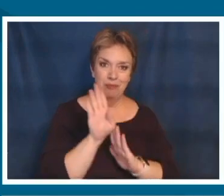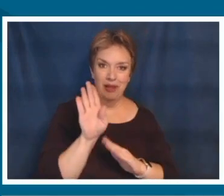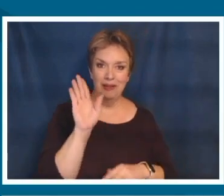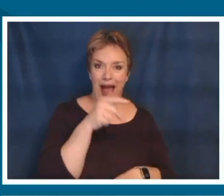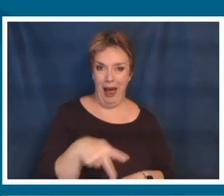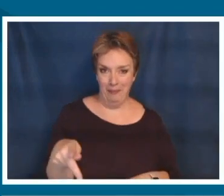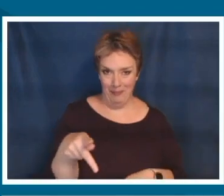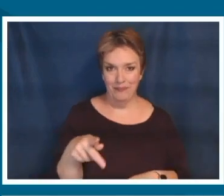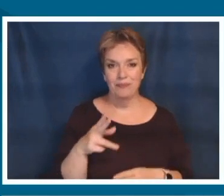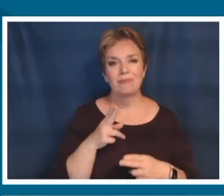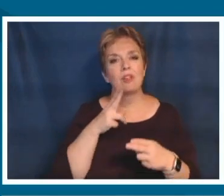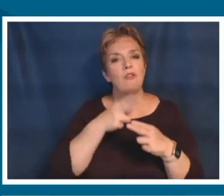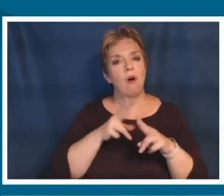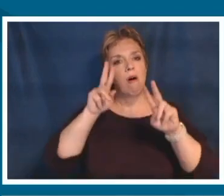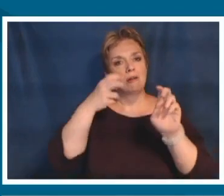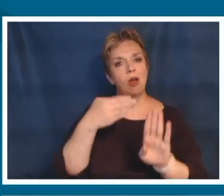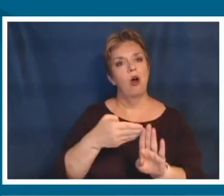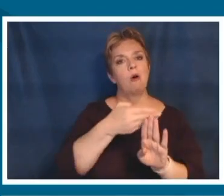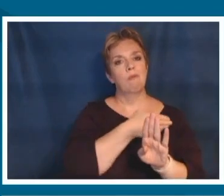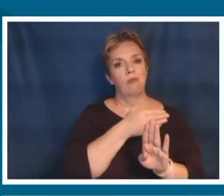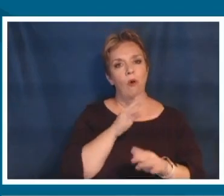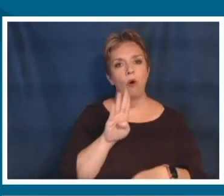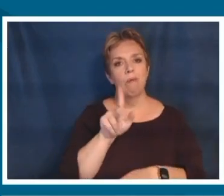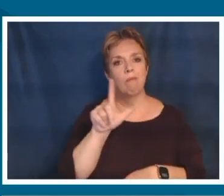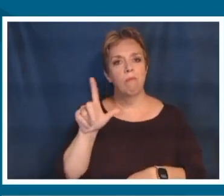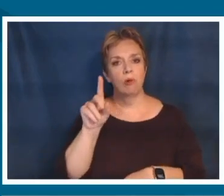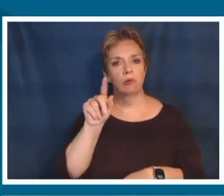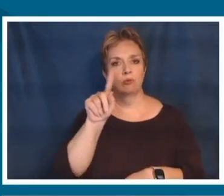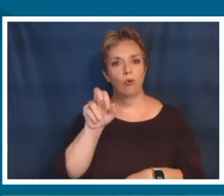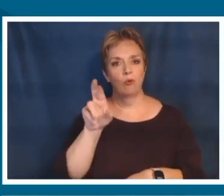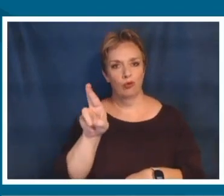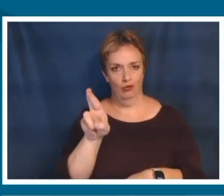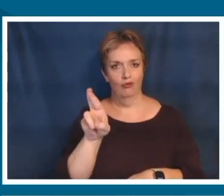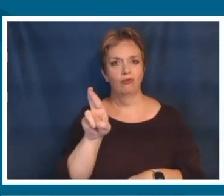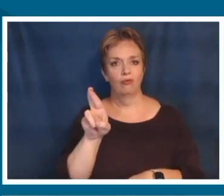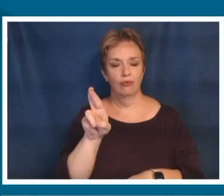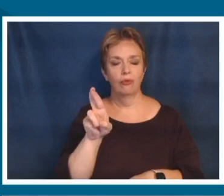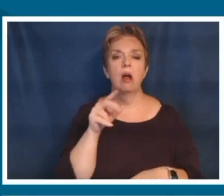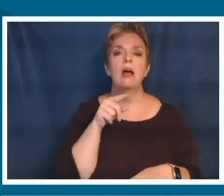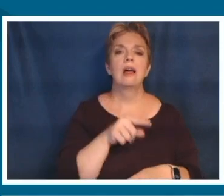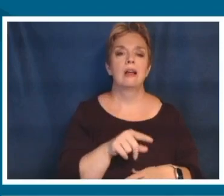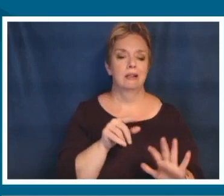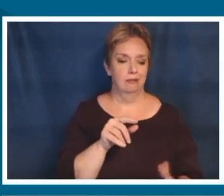and what they do is really unique because it's it's a it's a story that